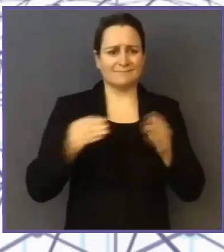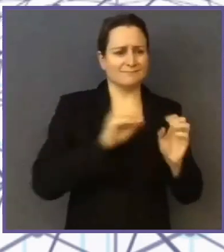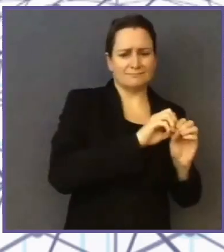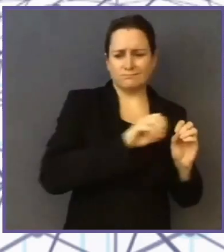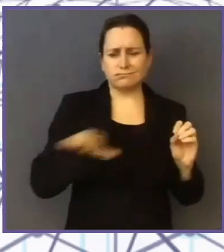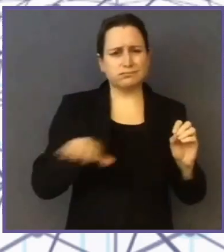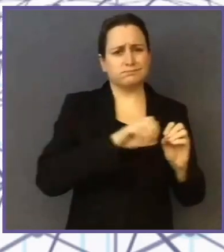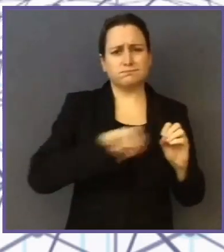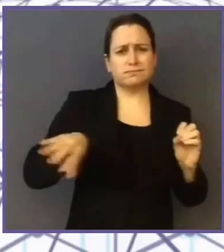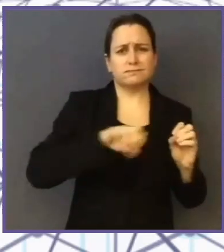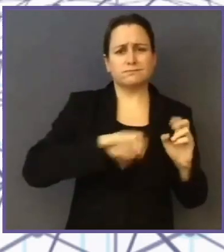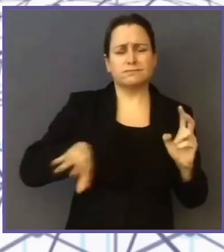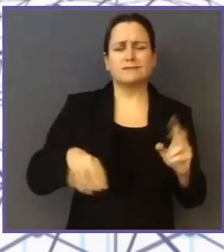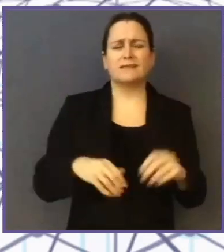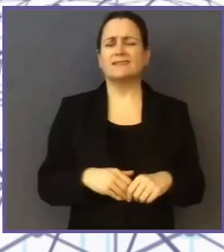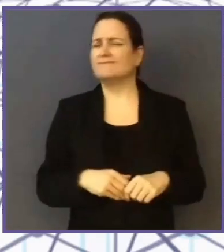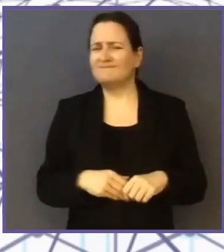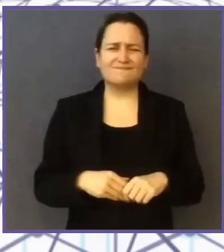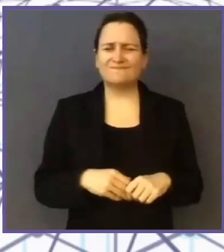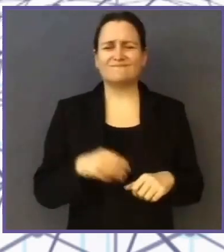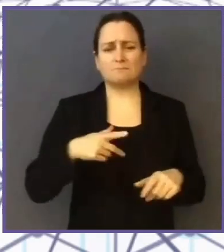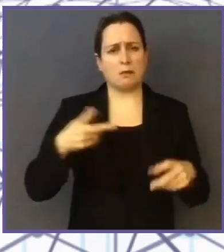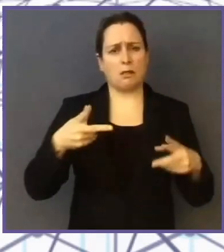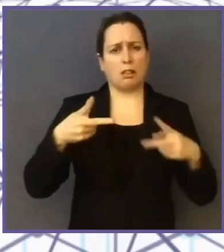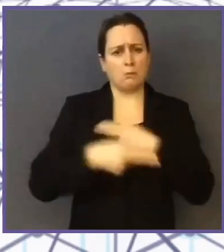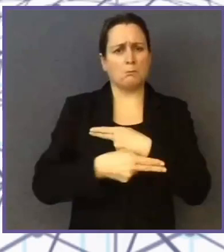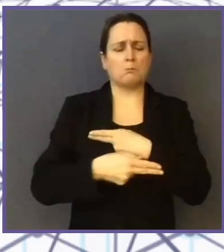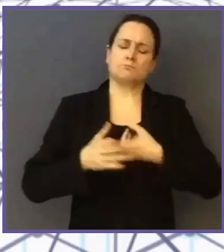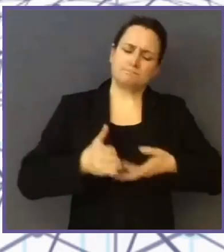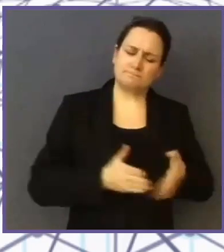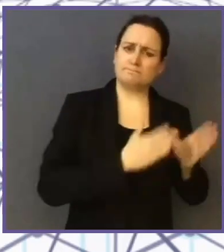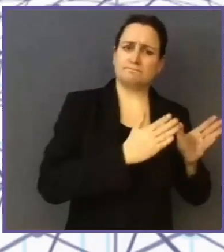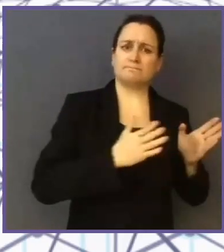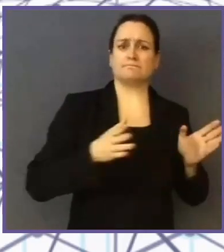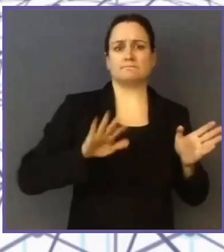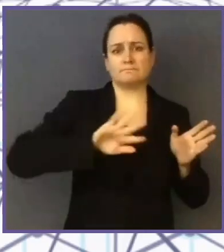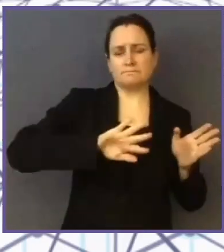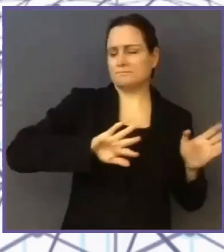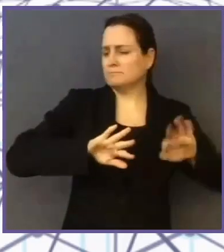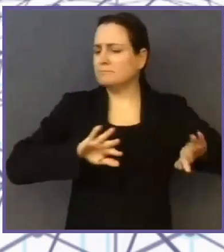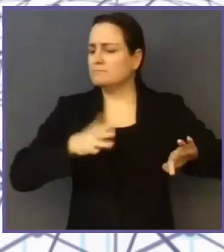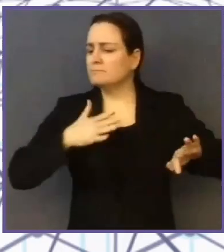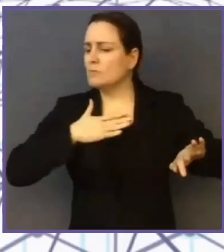localised product and service innovation that complements global systems could unlock more